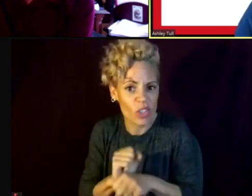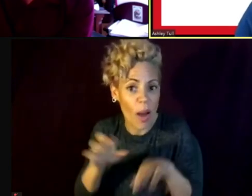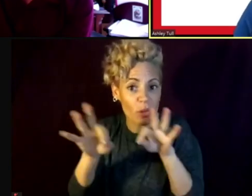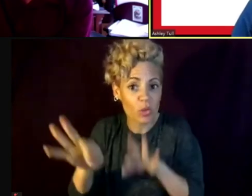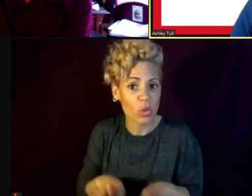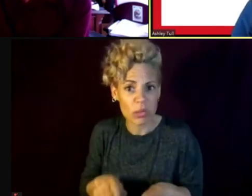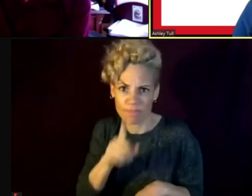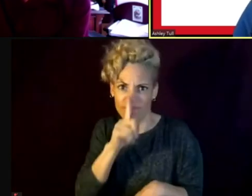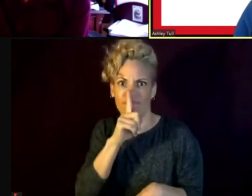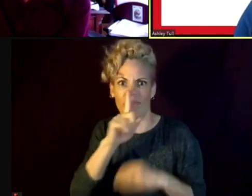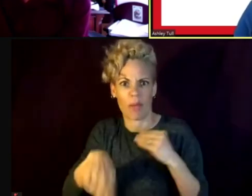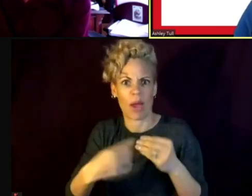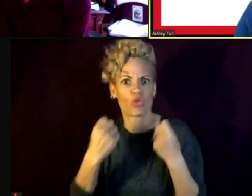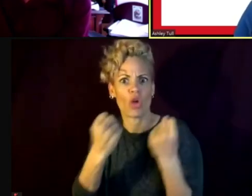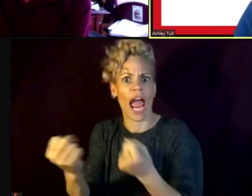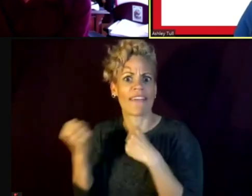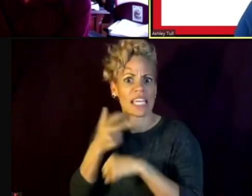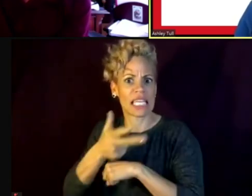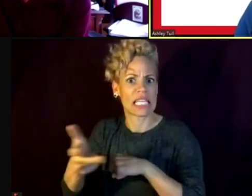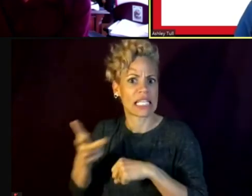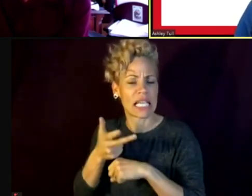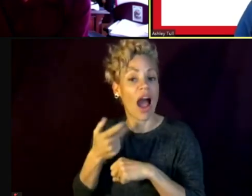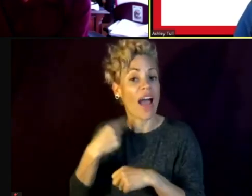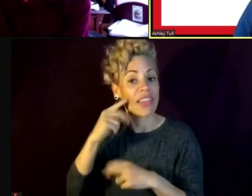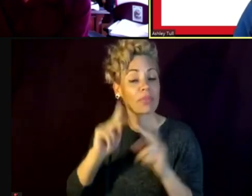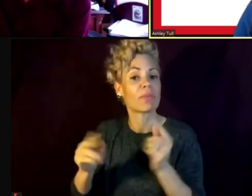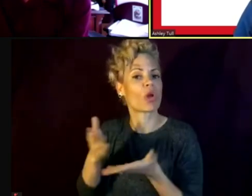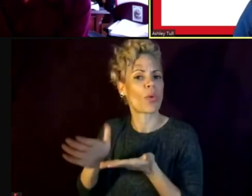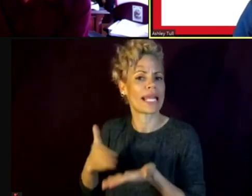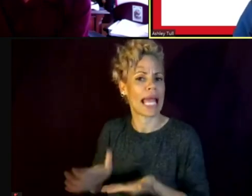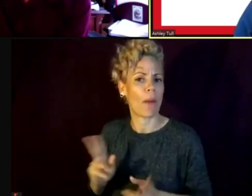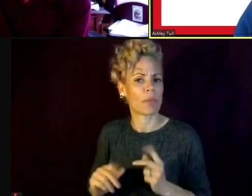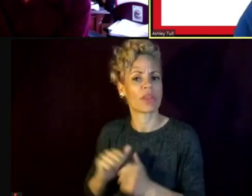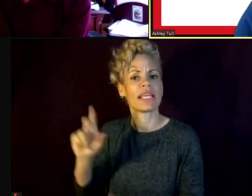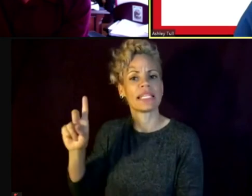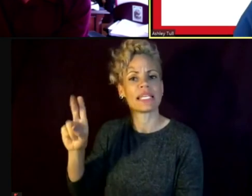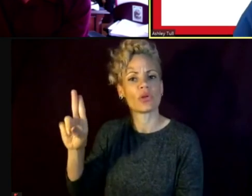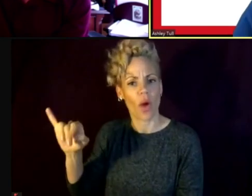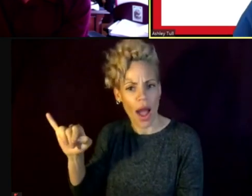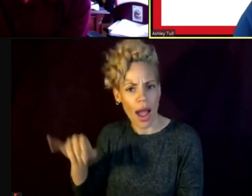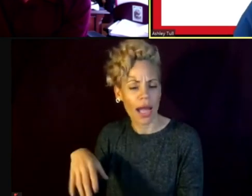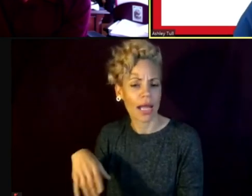I think companies are weeding out people with DUIs and those with bad driving records, et cetera.